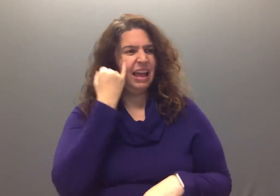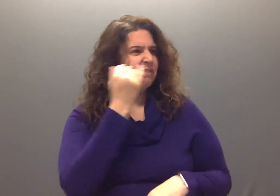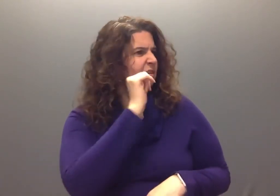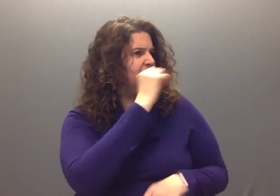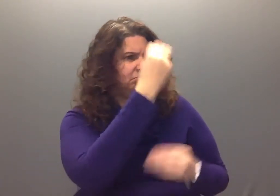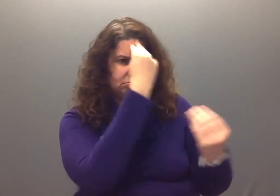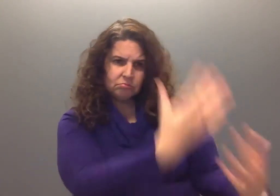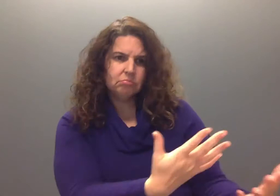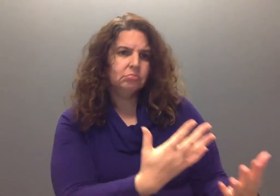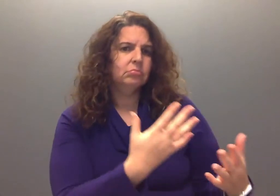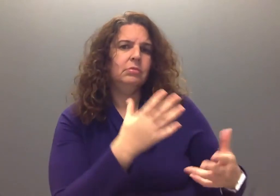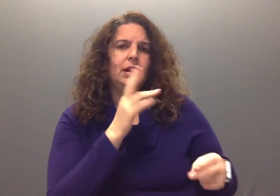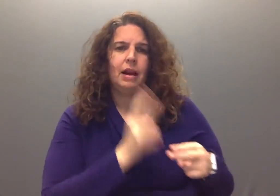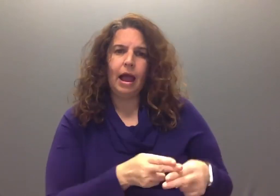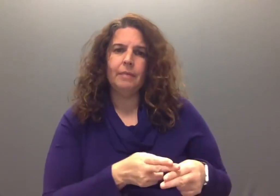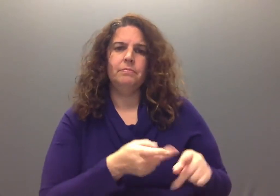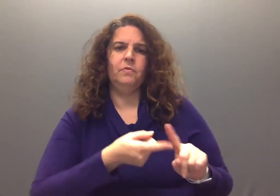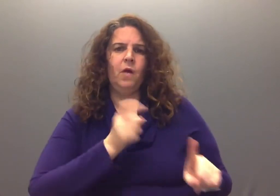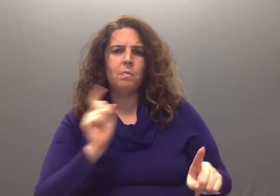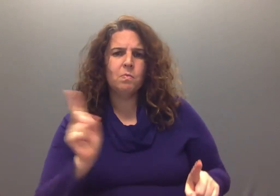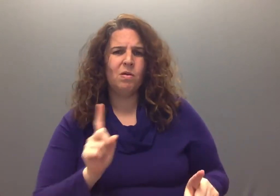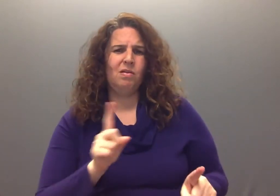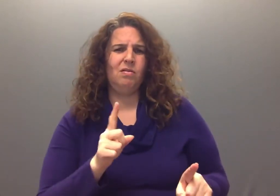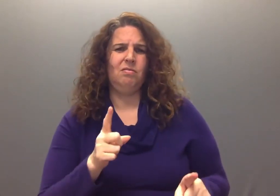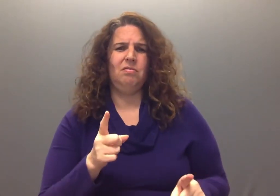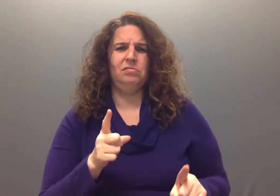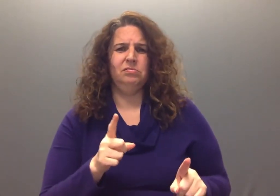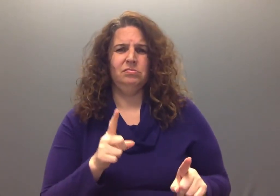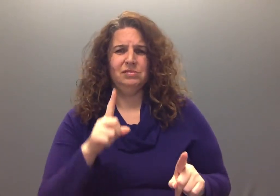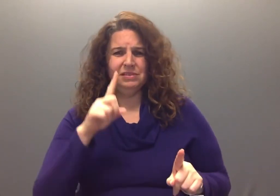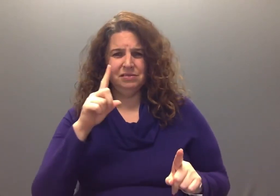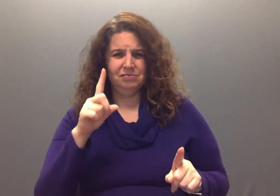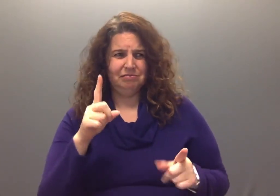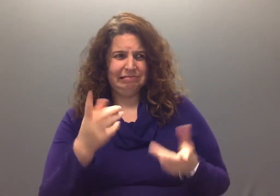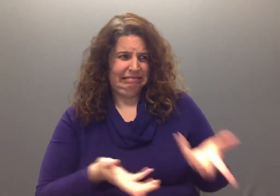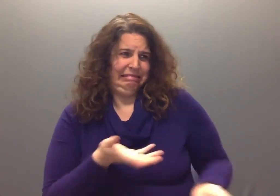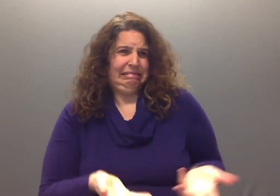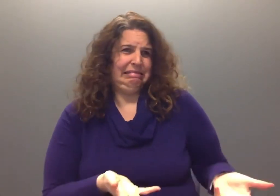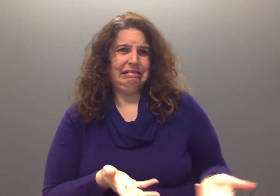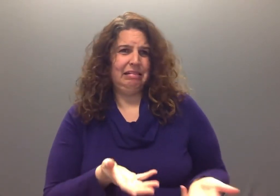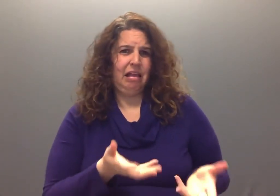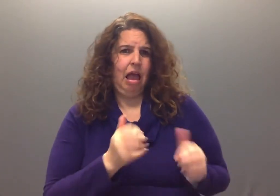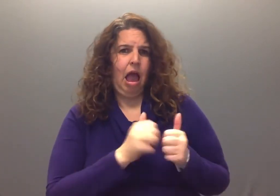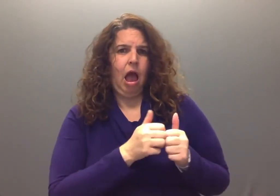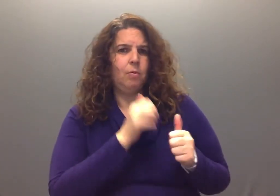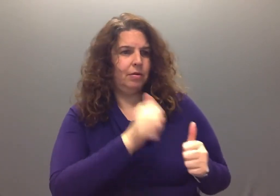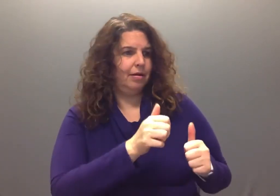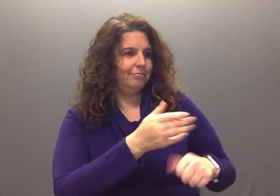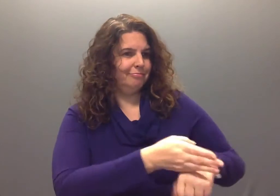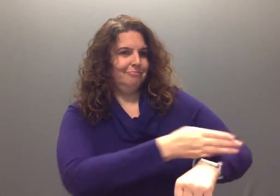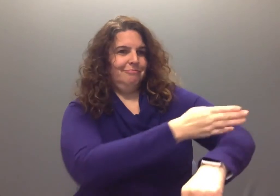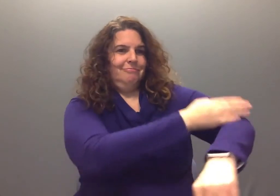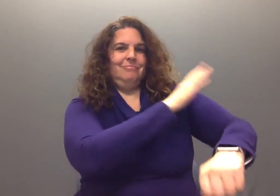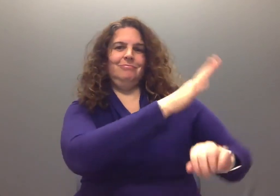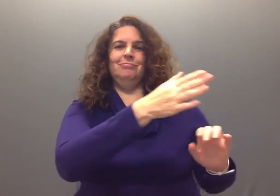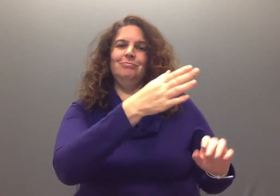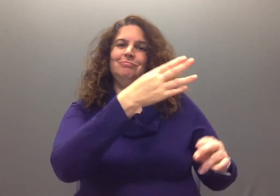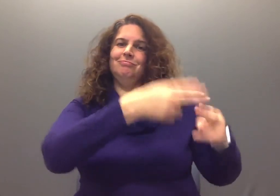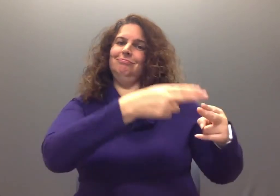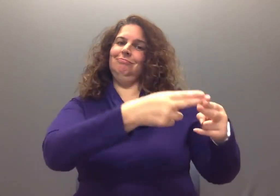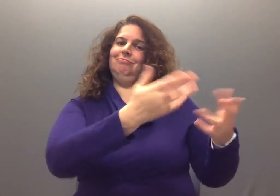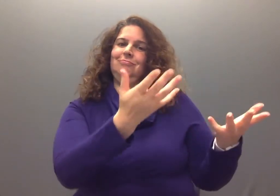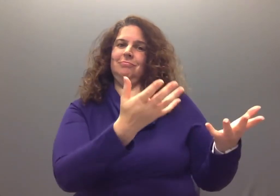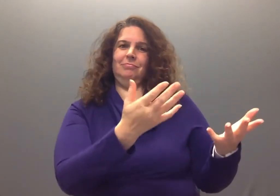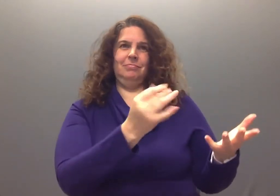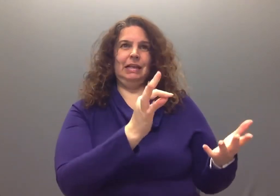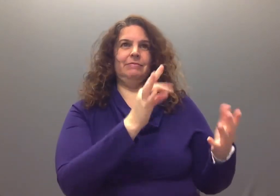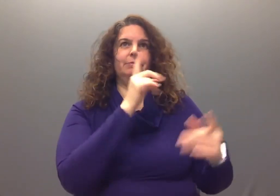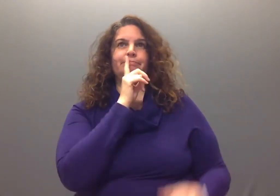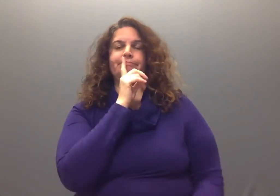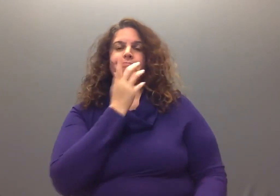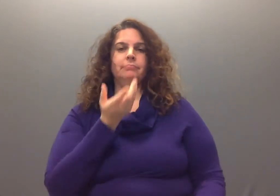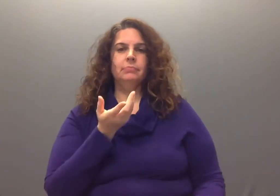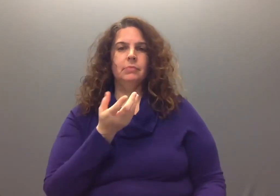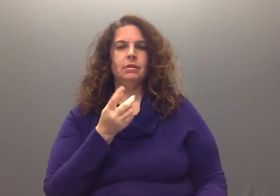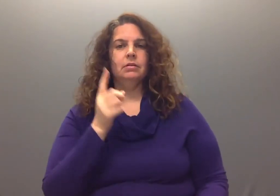Without providing relevant information such as a name and the hiring agency, how can interpreters build on their reputation?